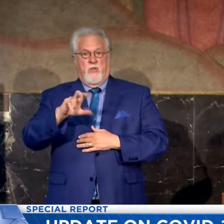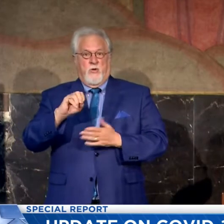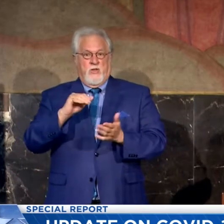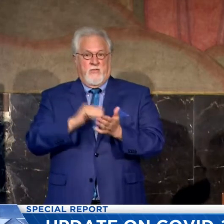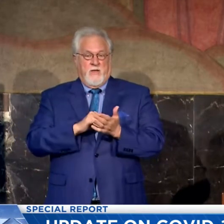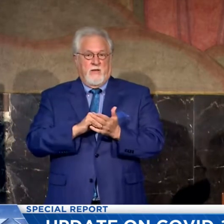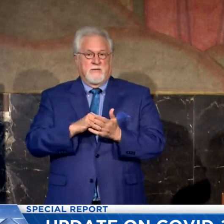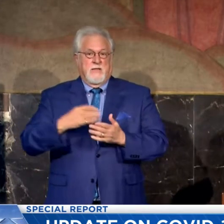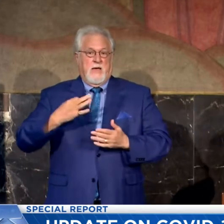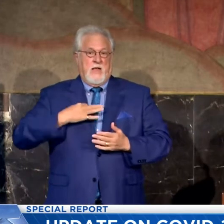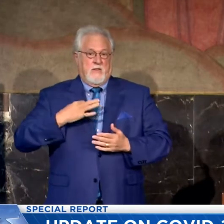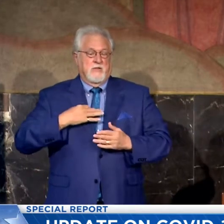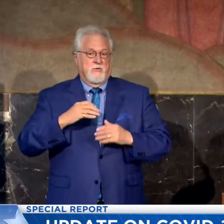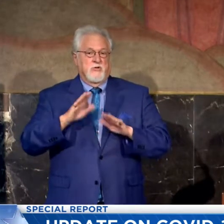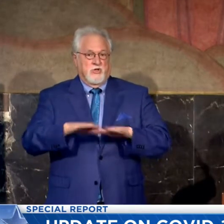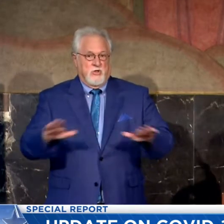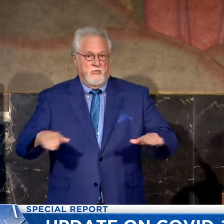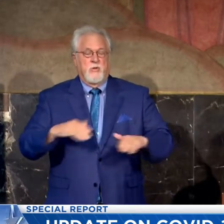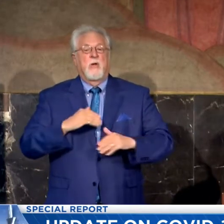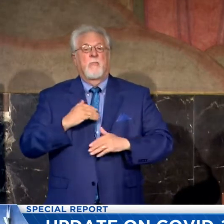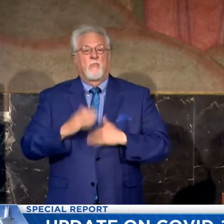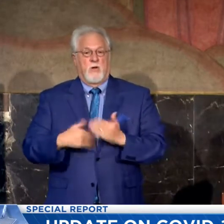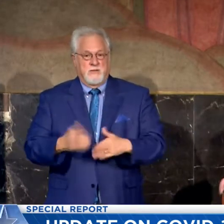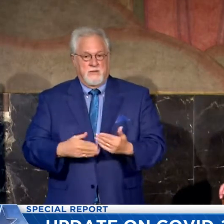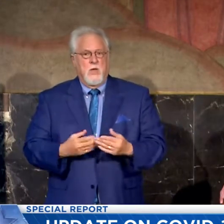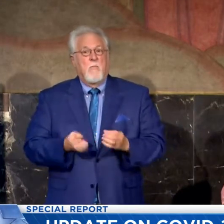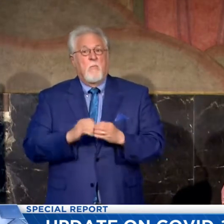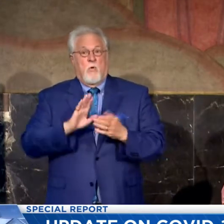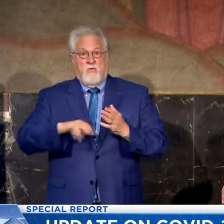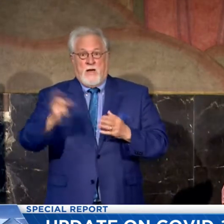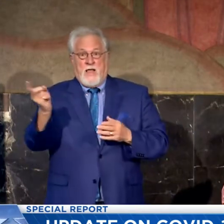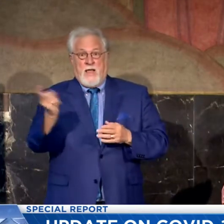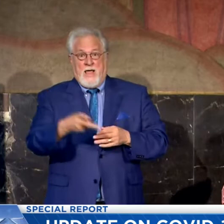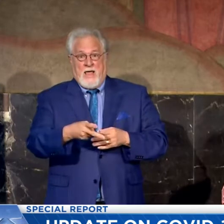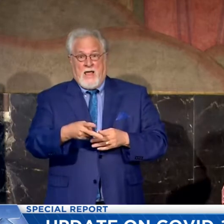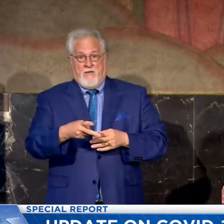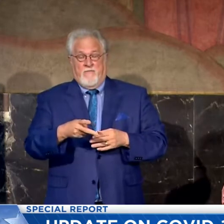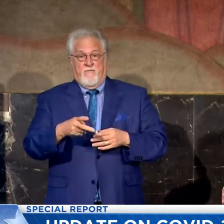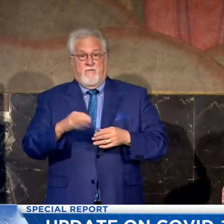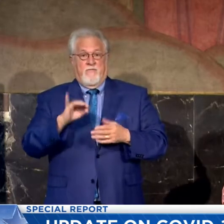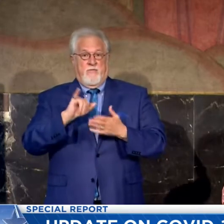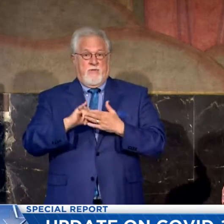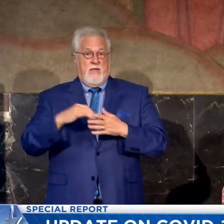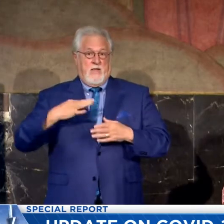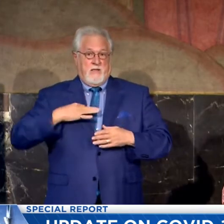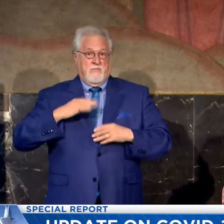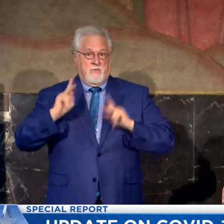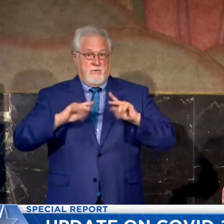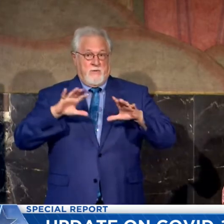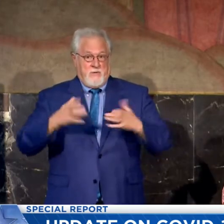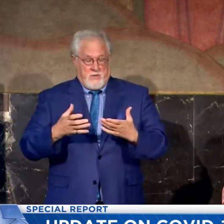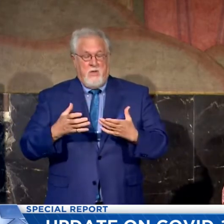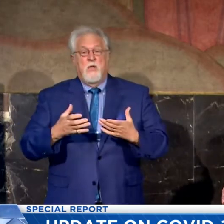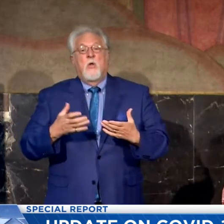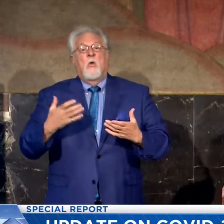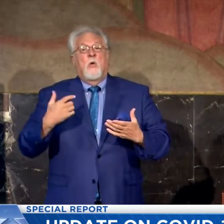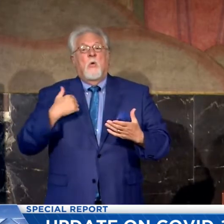THIS WAS APPROVED AS OF MONDAY. AS OF THIS MORNING, APPLICATIONS FOR ABOUT 330,000 ELIGIBLE CHILDREN HAVE BEEN